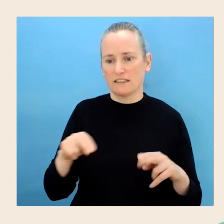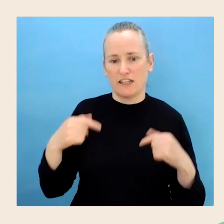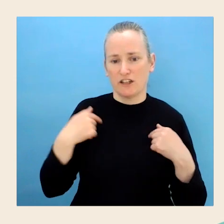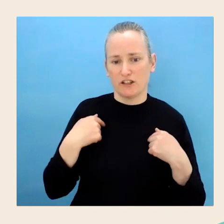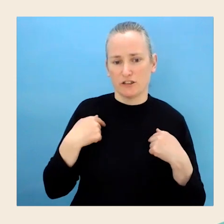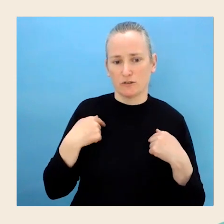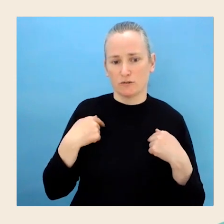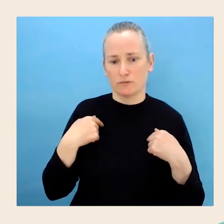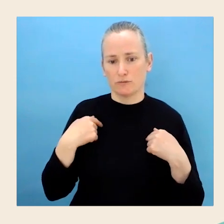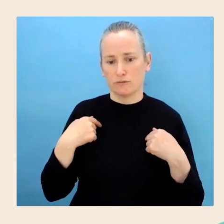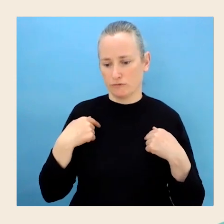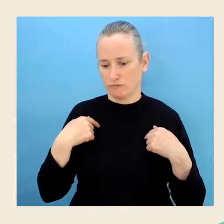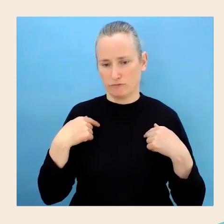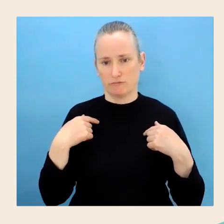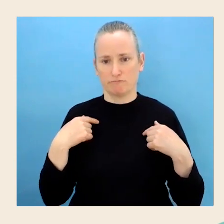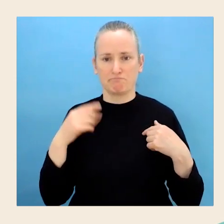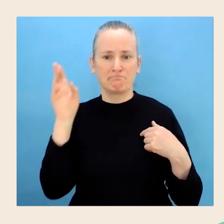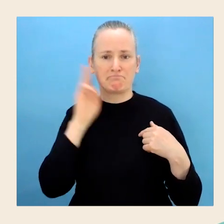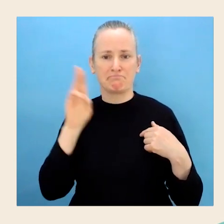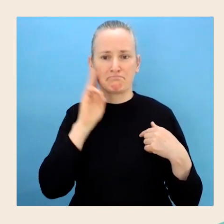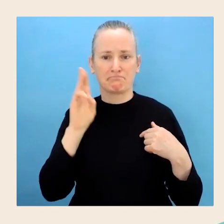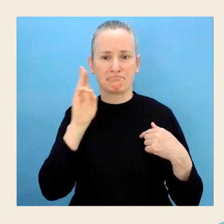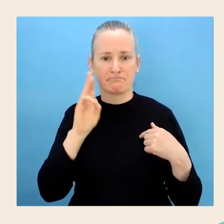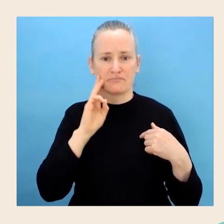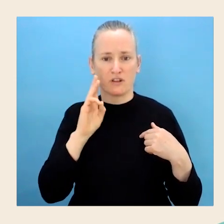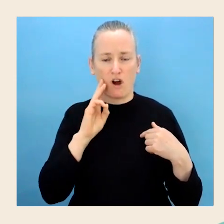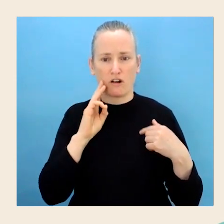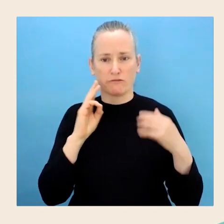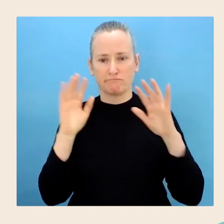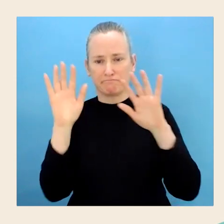the very real pain and suffering and challenges.